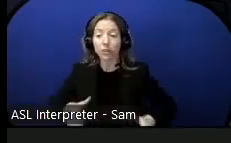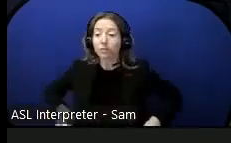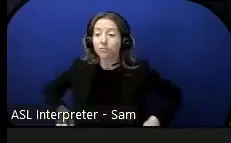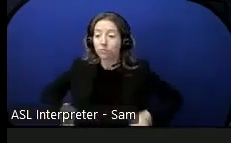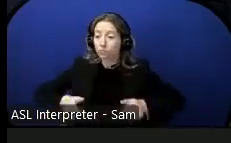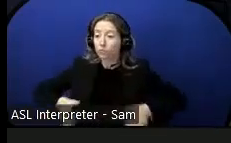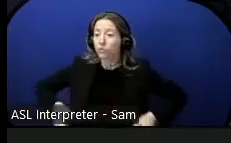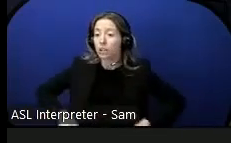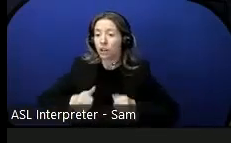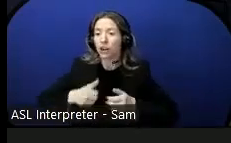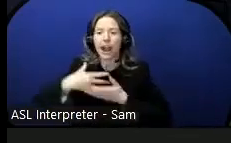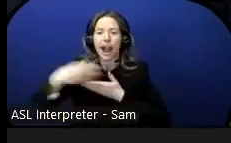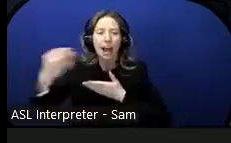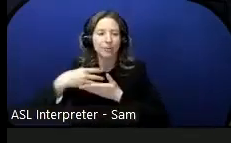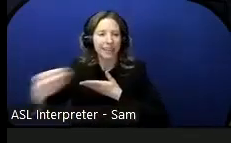I skimmed too quickly.